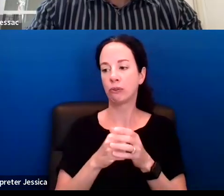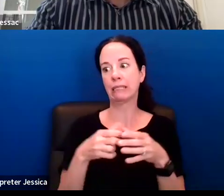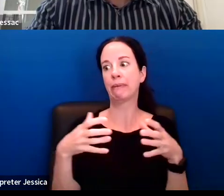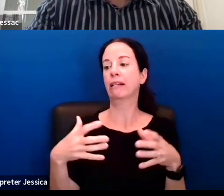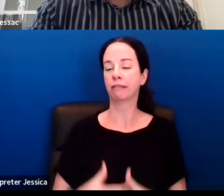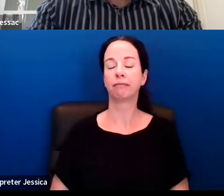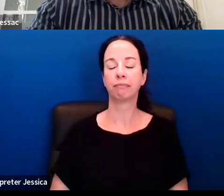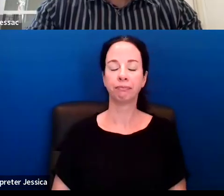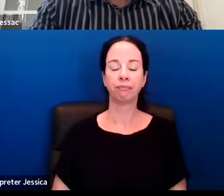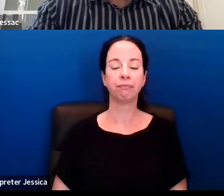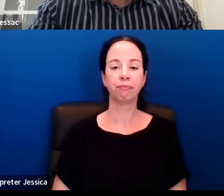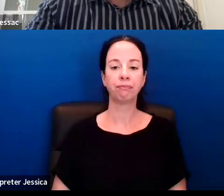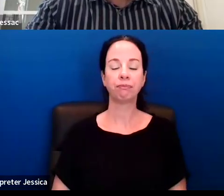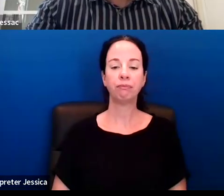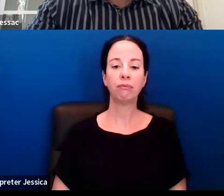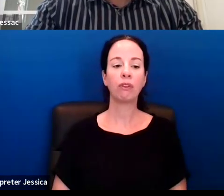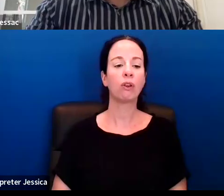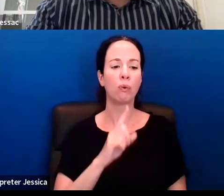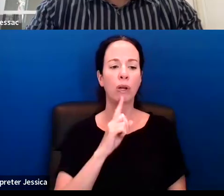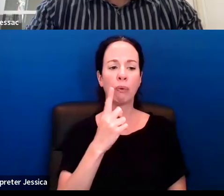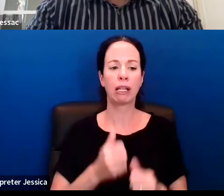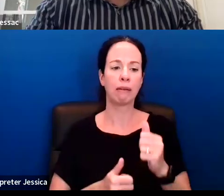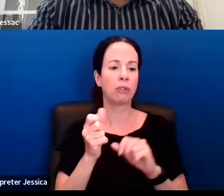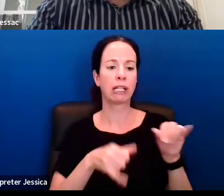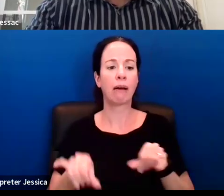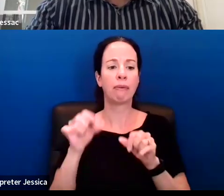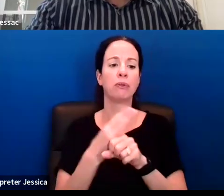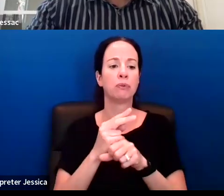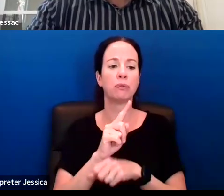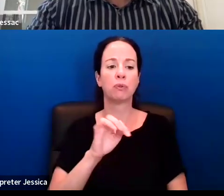Folks, it really it's one of the most commonly used tools on the Broadband for All portal is